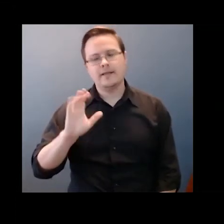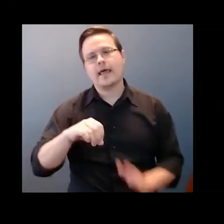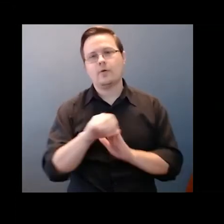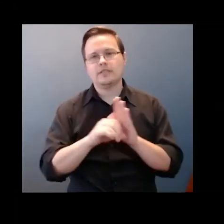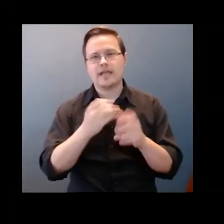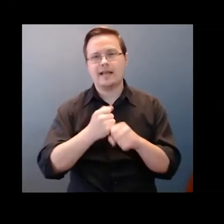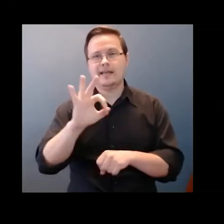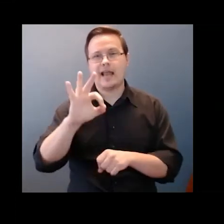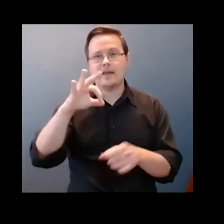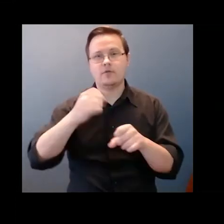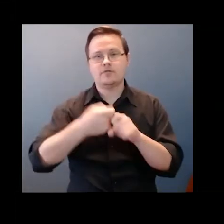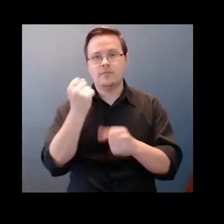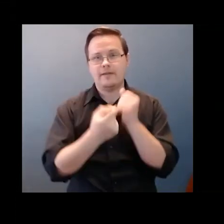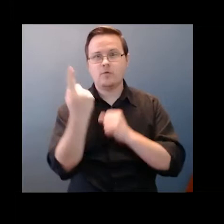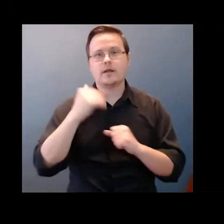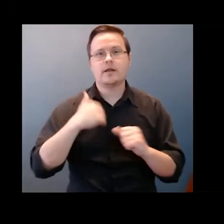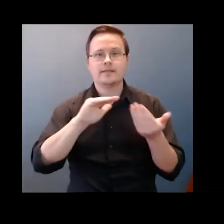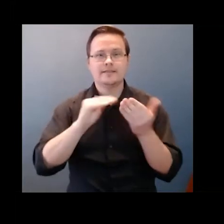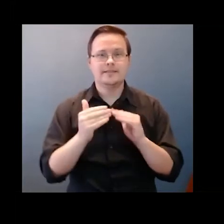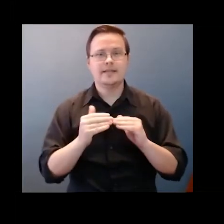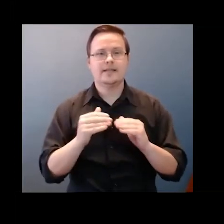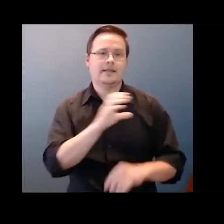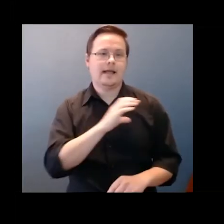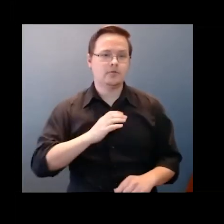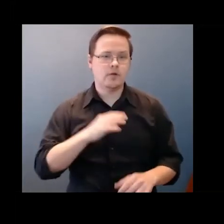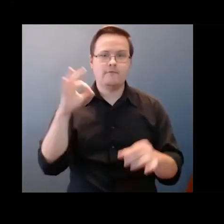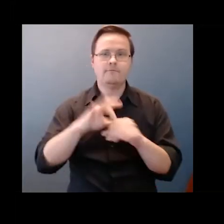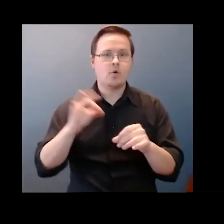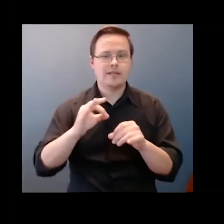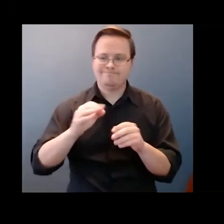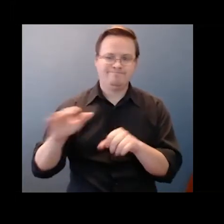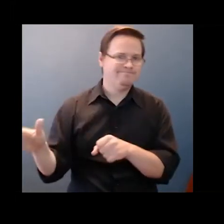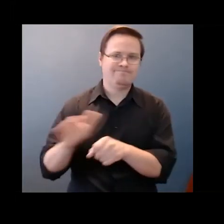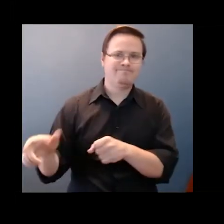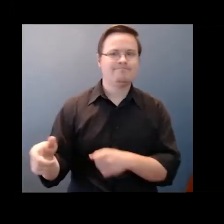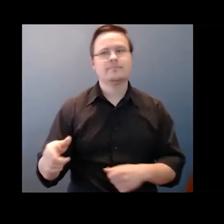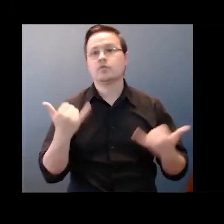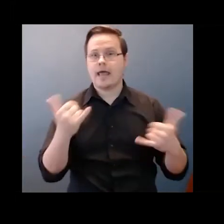It was voted unanimously. And now we're in the process of having the city unions look at it and